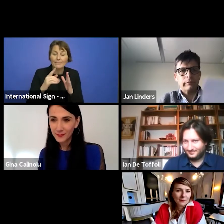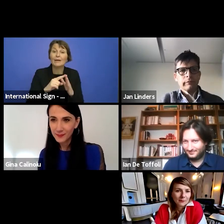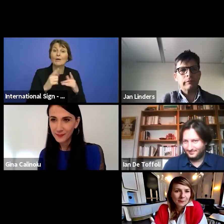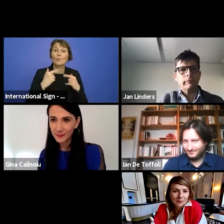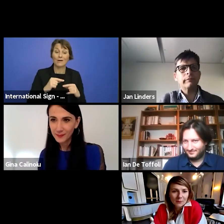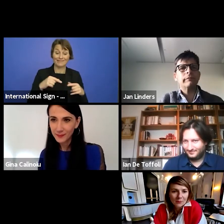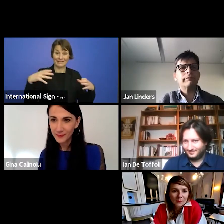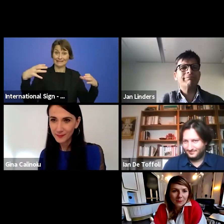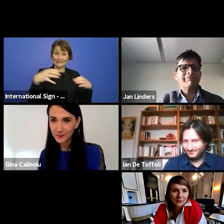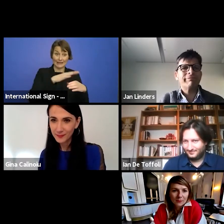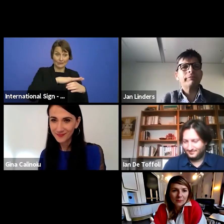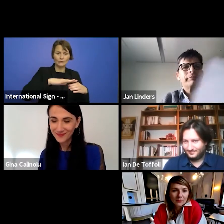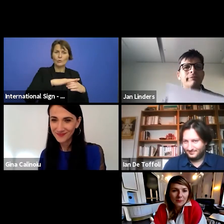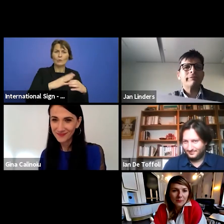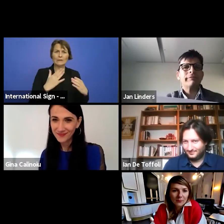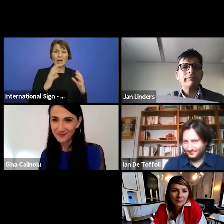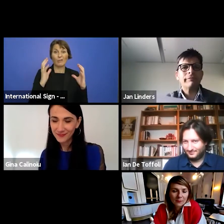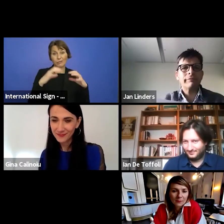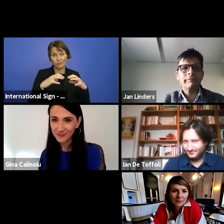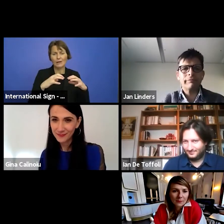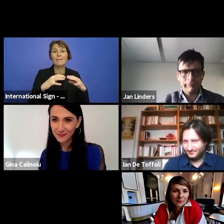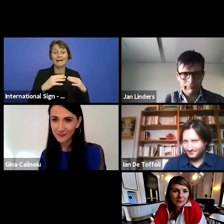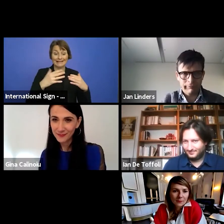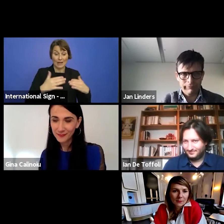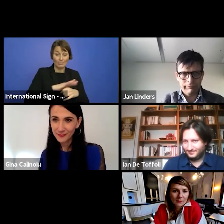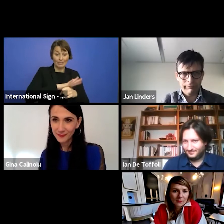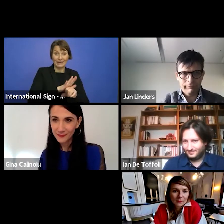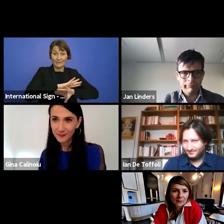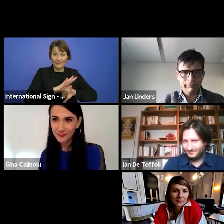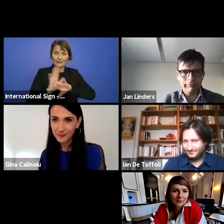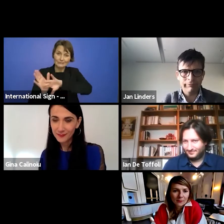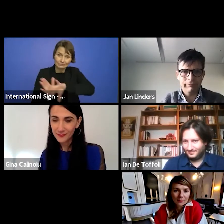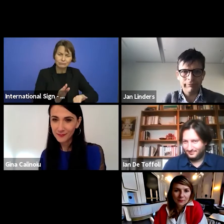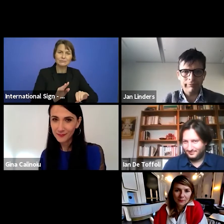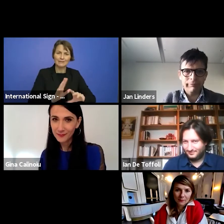the pandemic. Increased and continued financial support must be at the heart